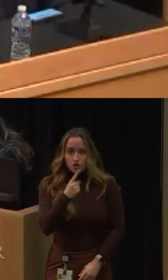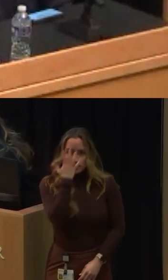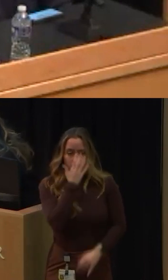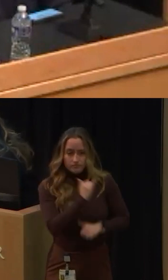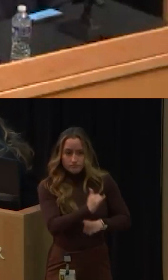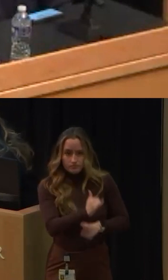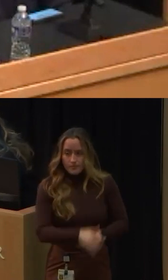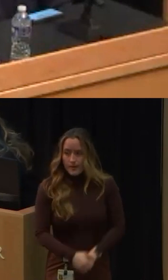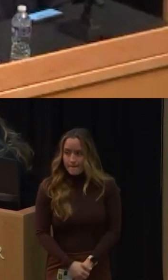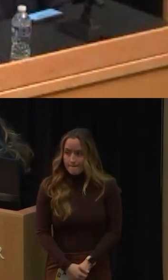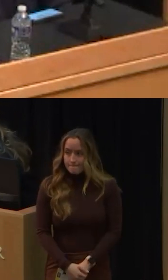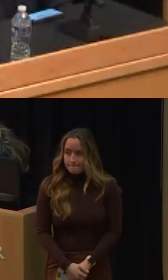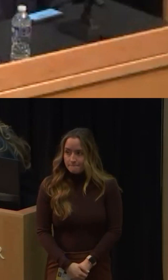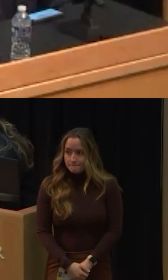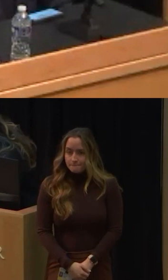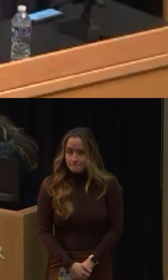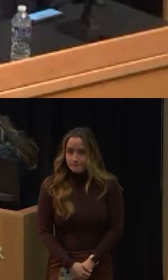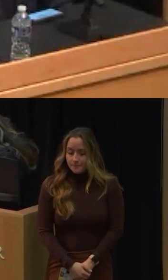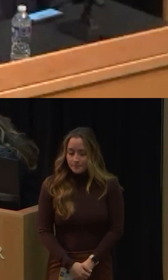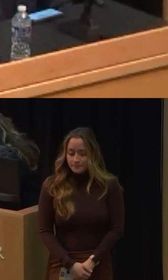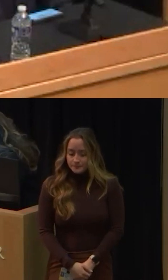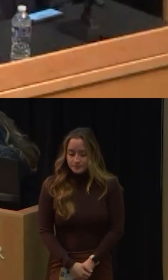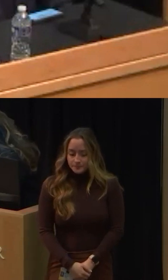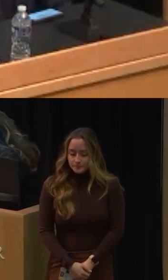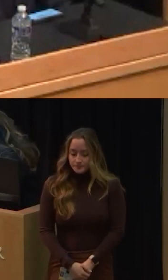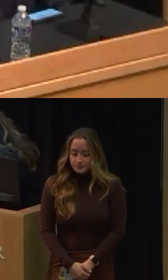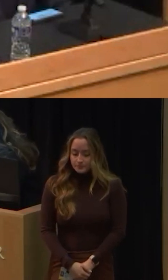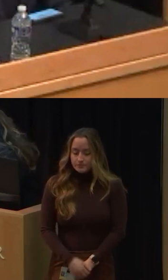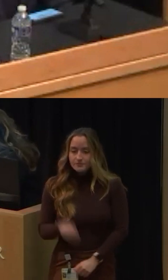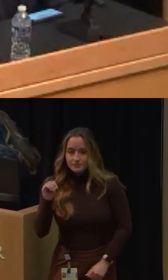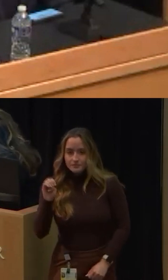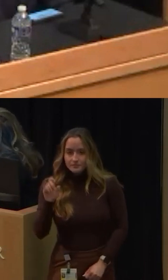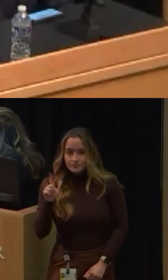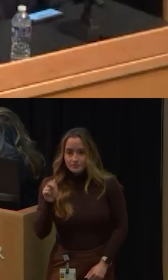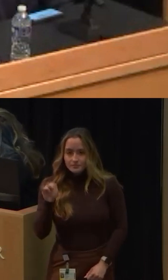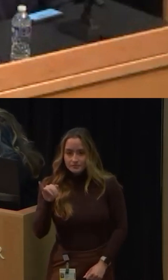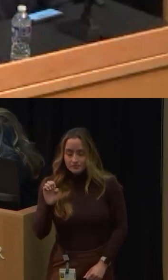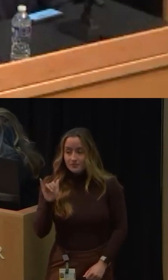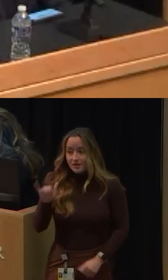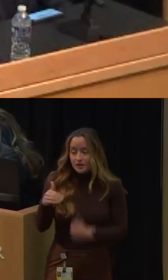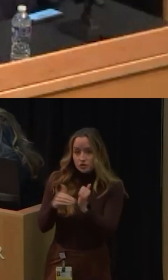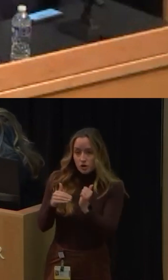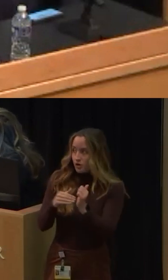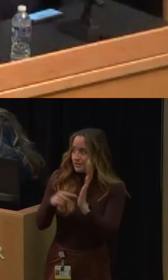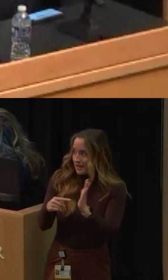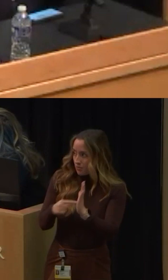But in the Dr. Lunsford example, I want us to not lose... The thing about Dr. Pitts and Dr. Boddie